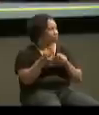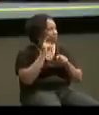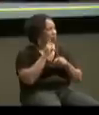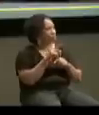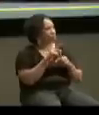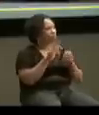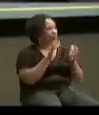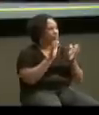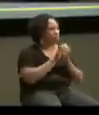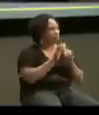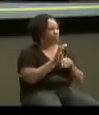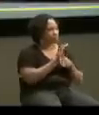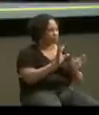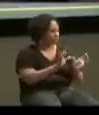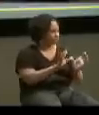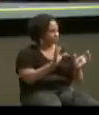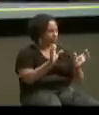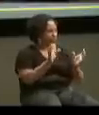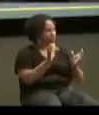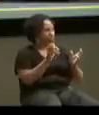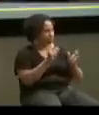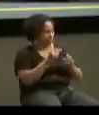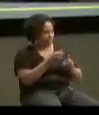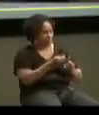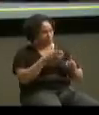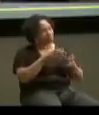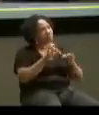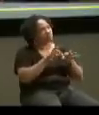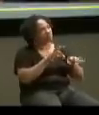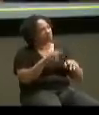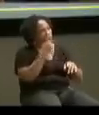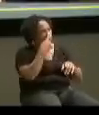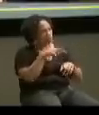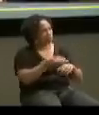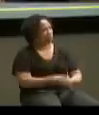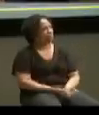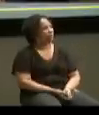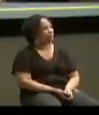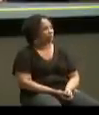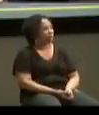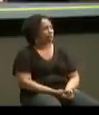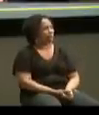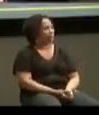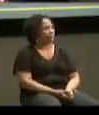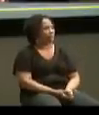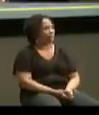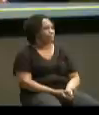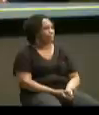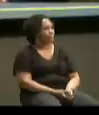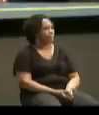IS IT SIMILAR TO A SMALL BUSINESS CERTIFICATION? IF YOU COULD EXPAND ON THAT. I THINK THAT WOULD BE QUITE INTERESTING TO ME.